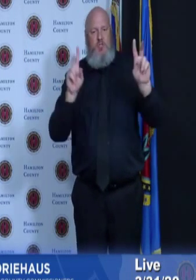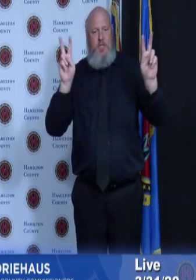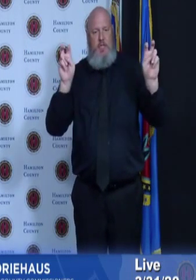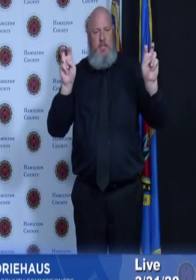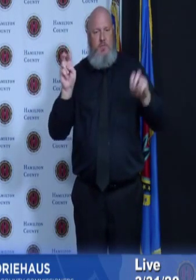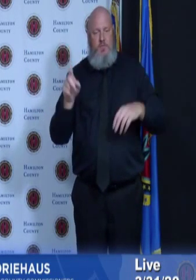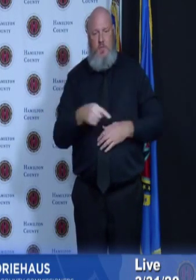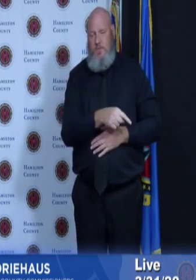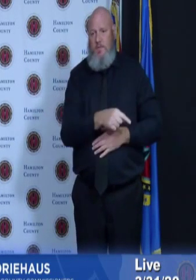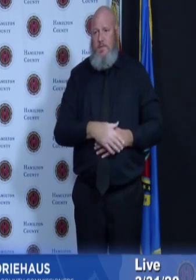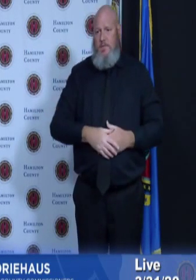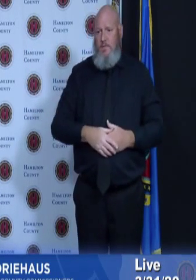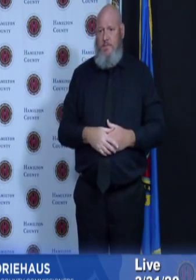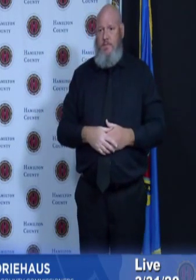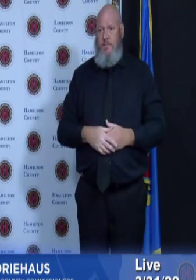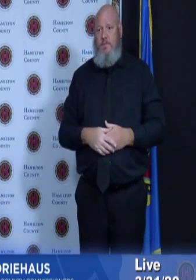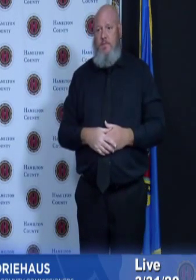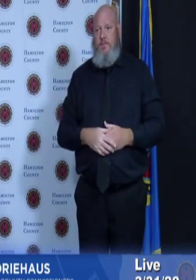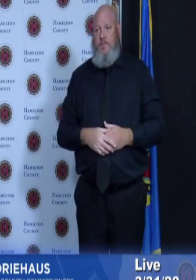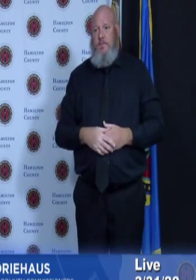you Commissioner it will all stay for a moment let's start with the